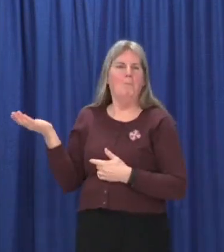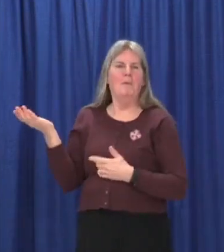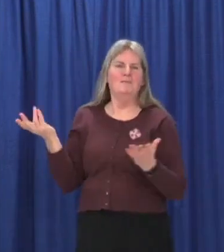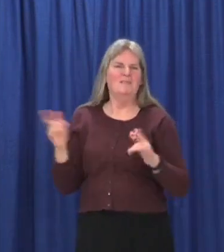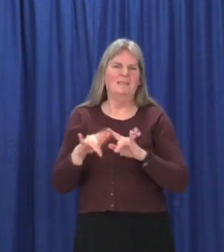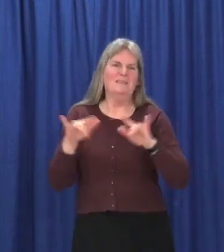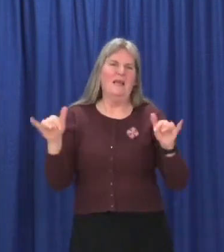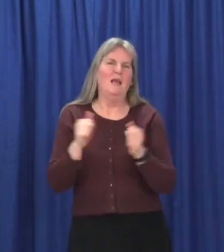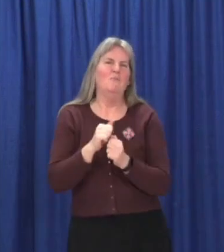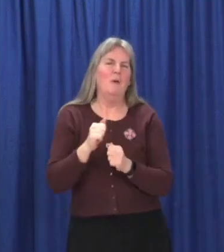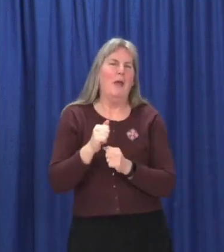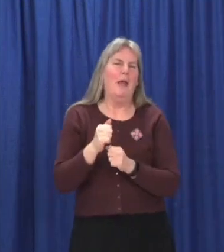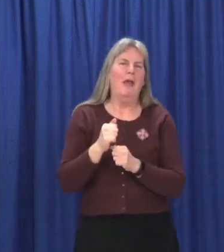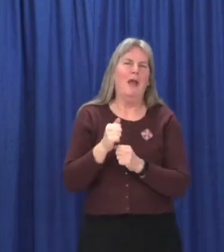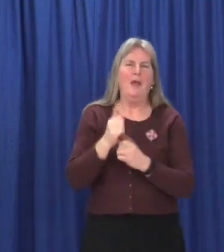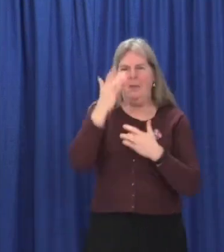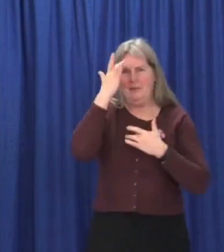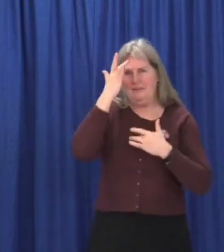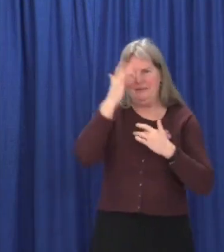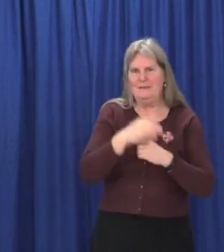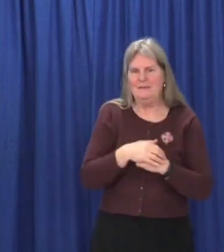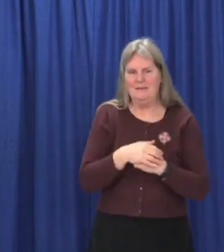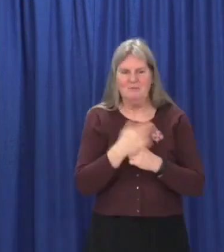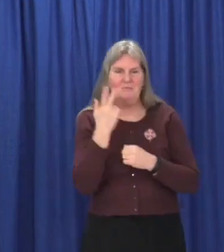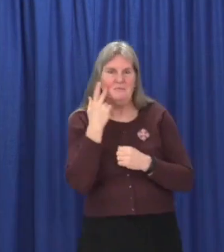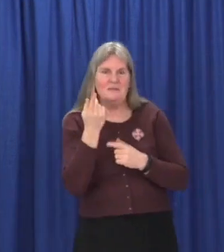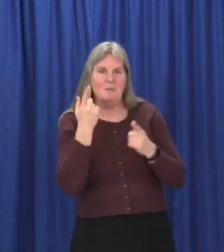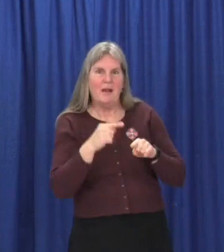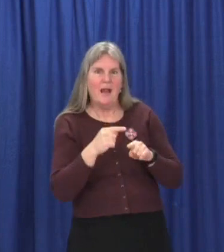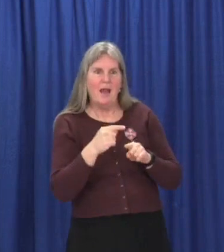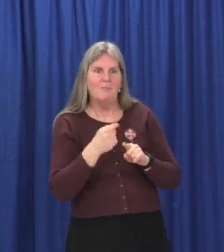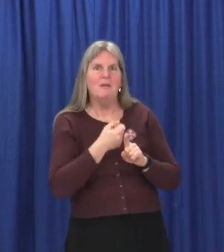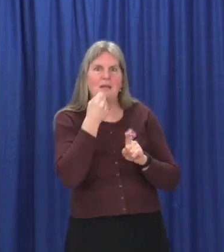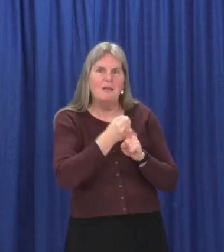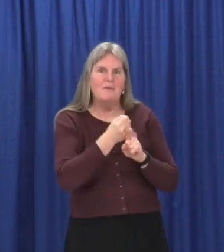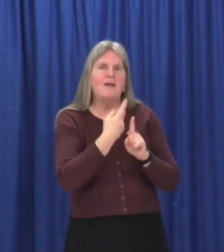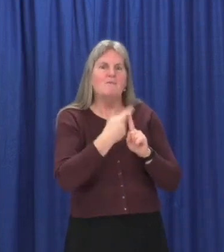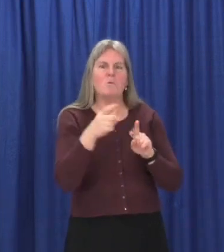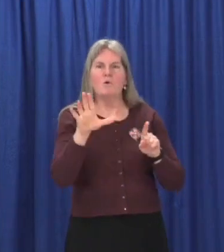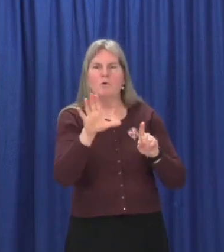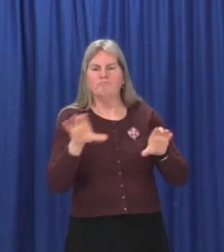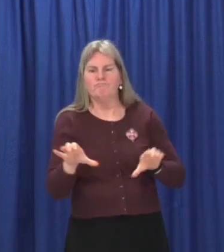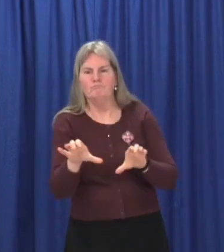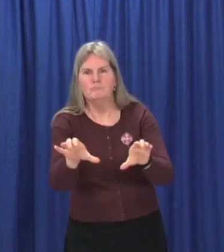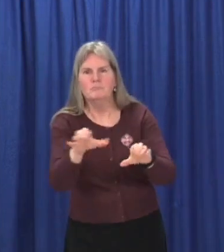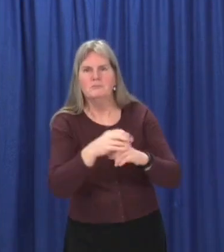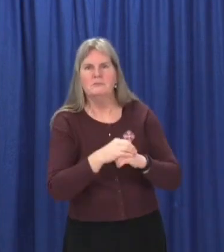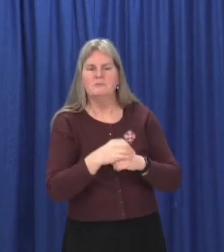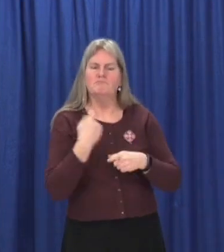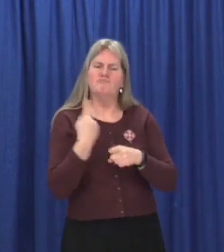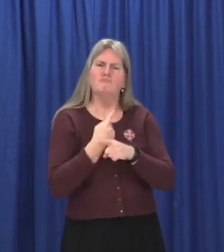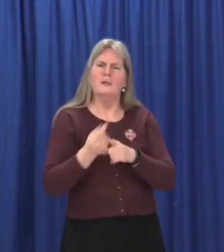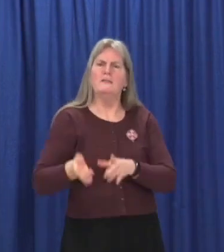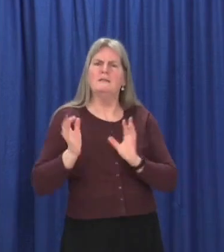What happens next will depend still on what we do, and how we make the wise choices.